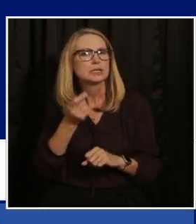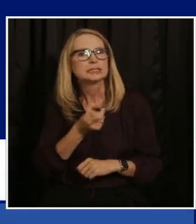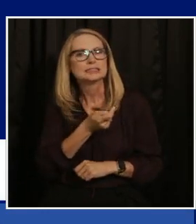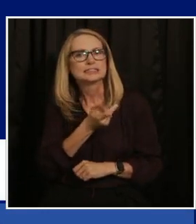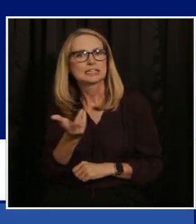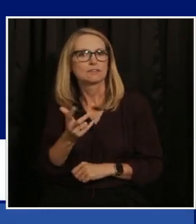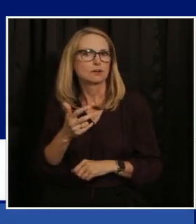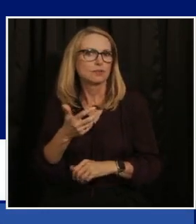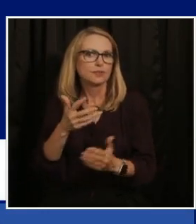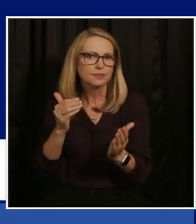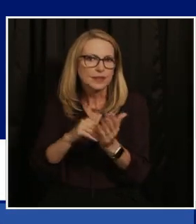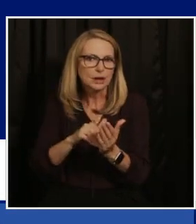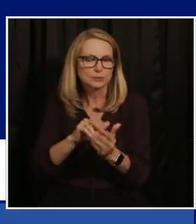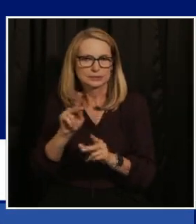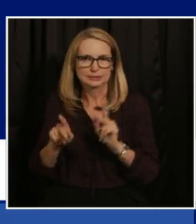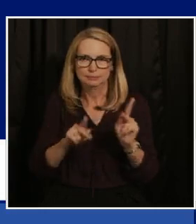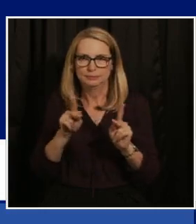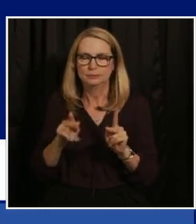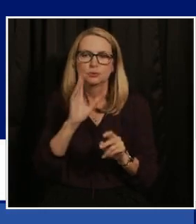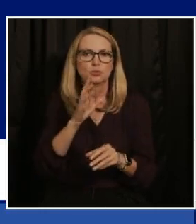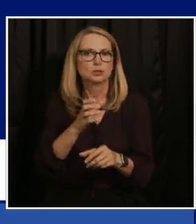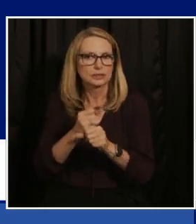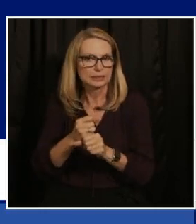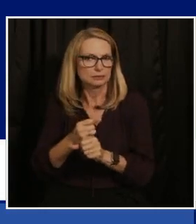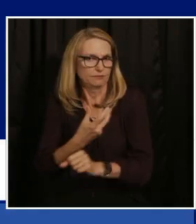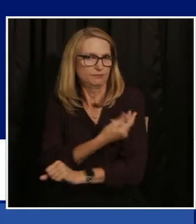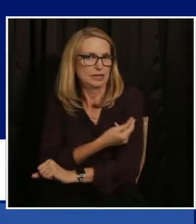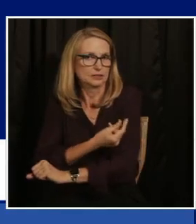four five six thousand a day during the height it was tens of thousands but three four five six